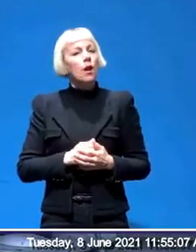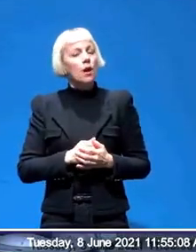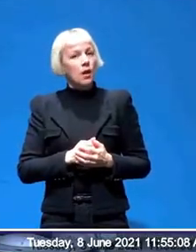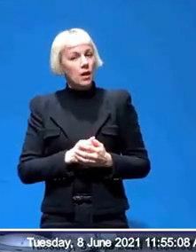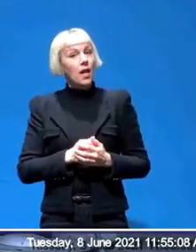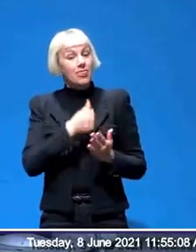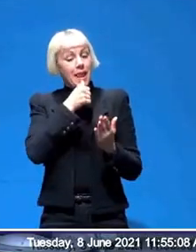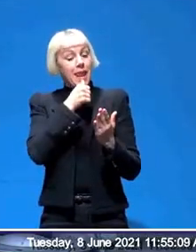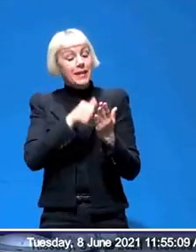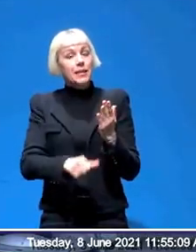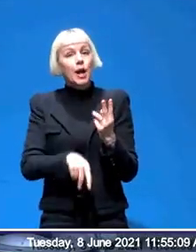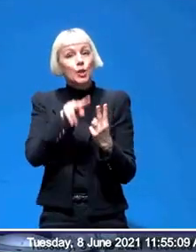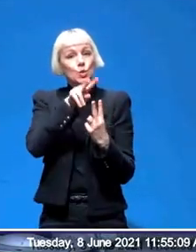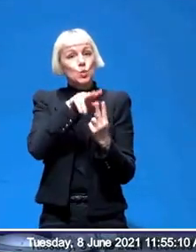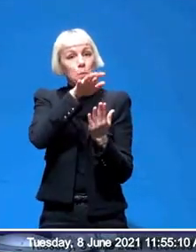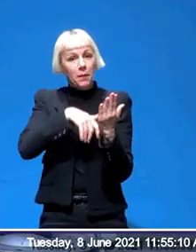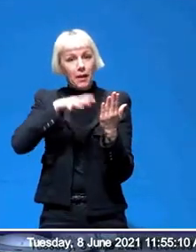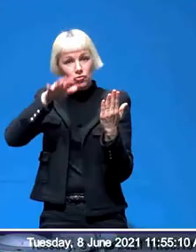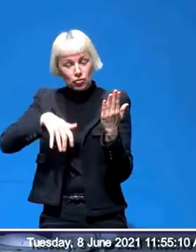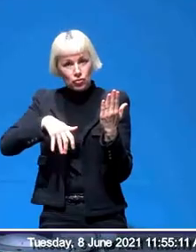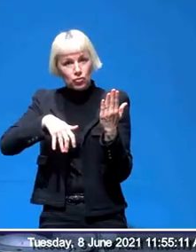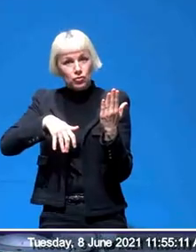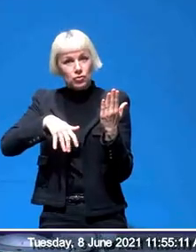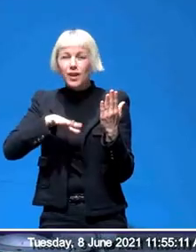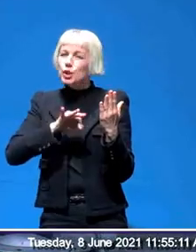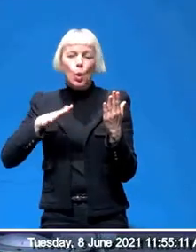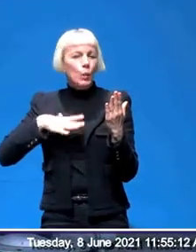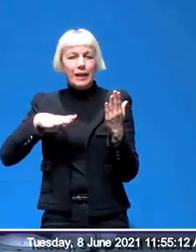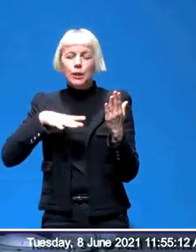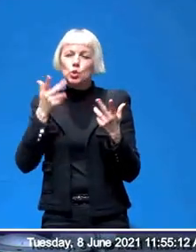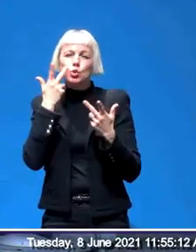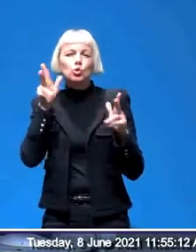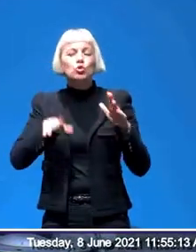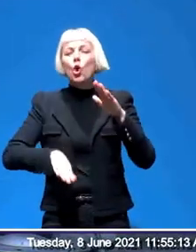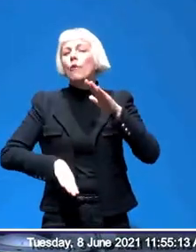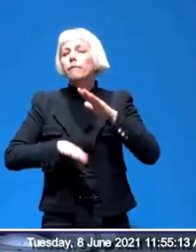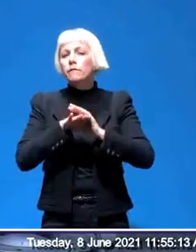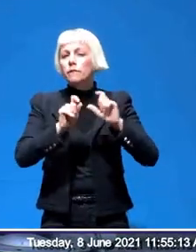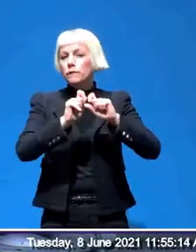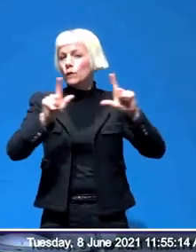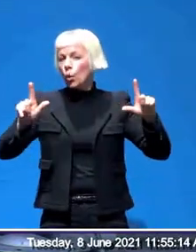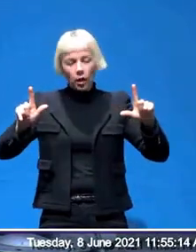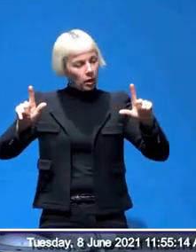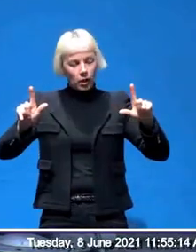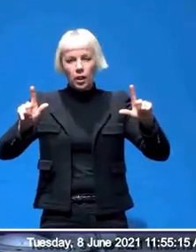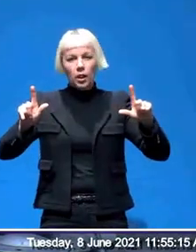The letter is two pages. I don't think we need to put the entirety of the letter up on the screen,